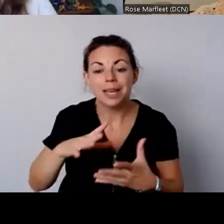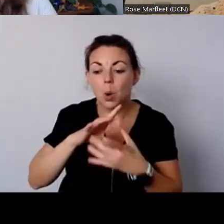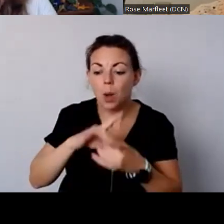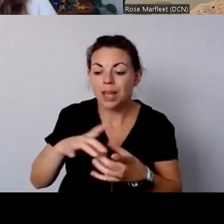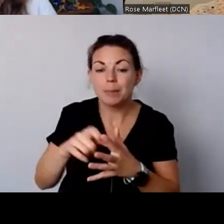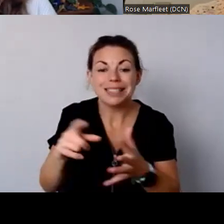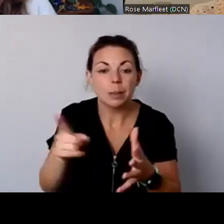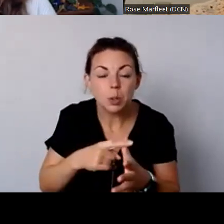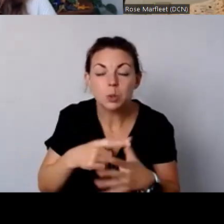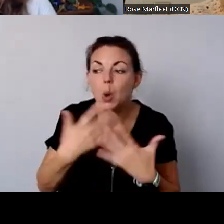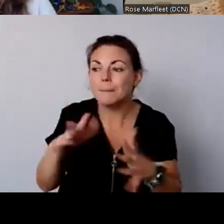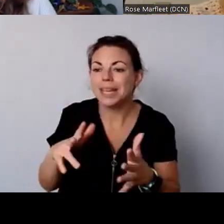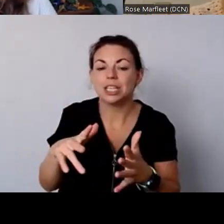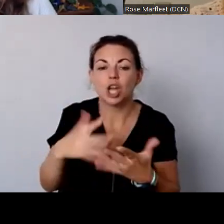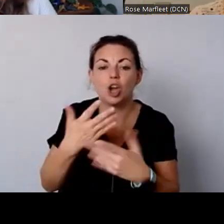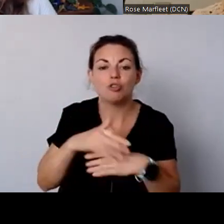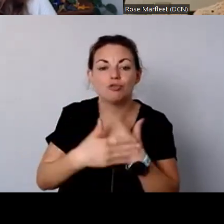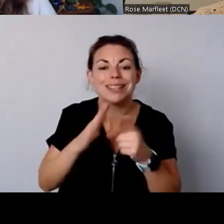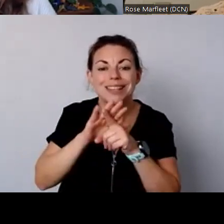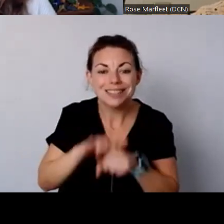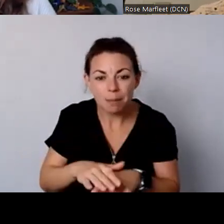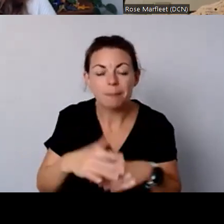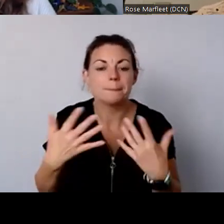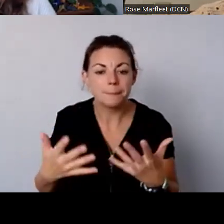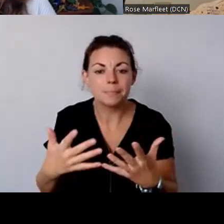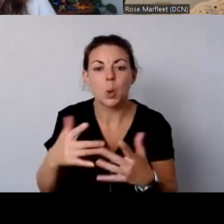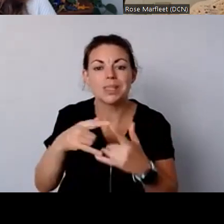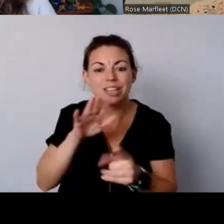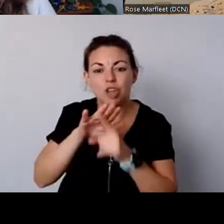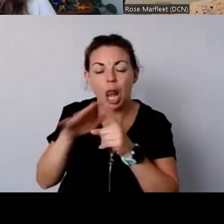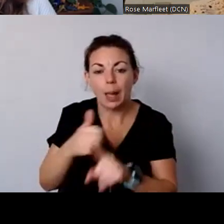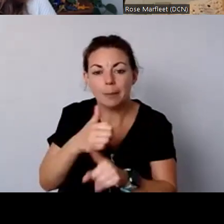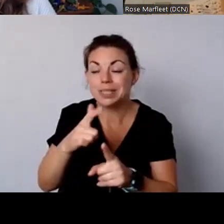They won for their project largely because of that particular reason, because it was so inclusive.